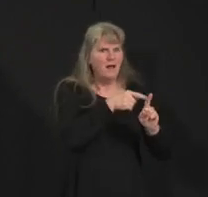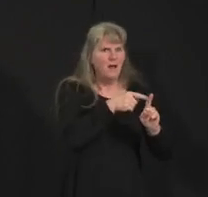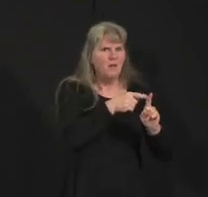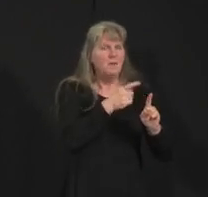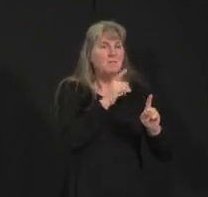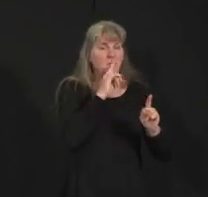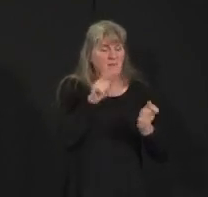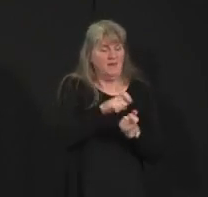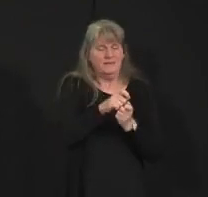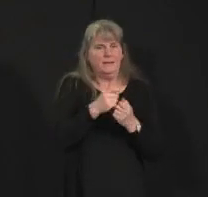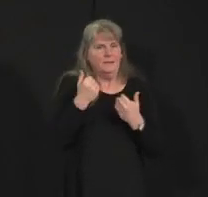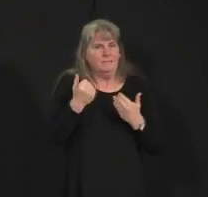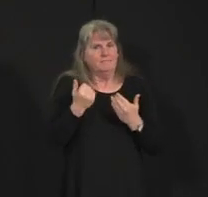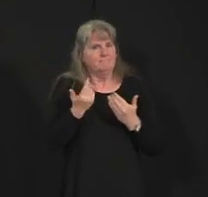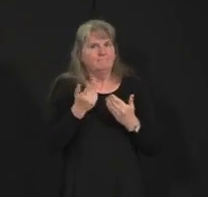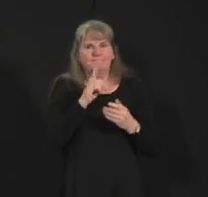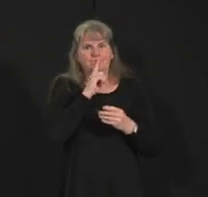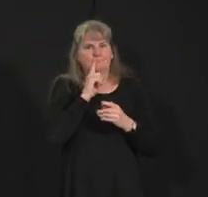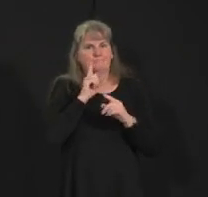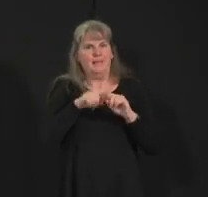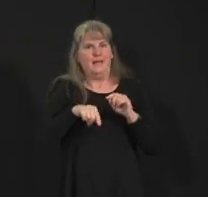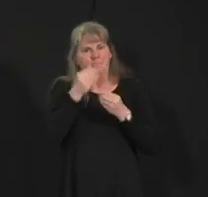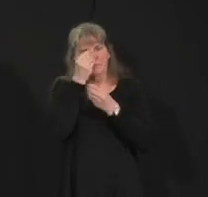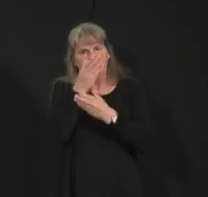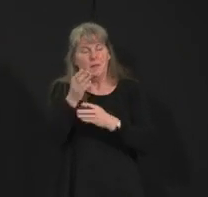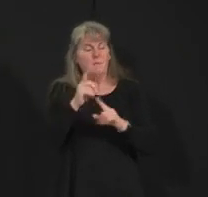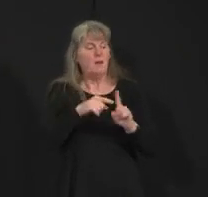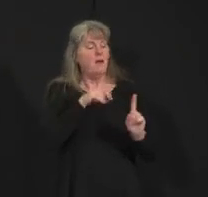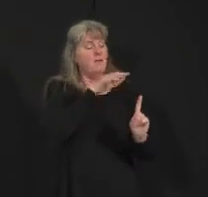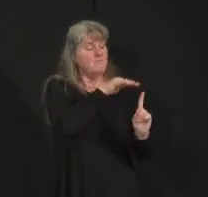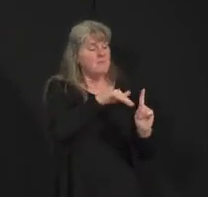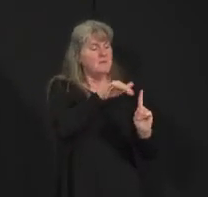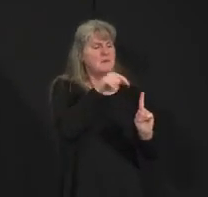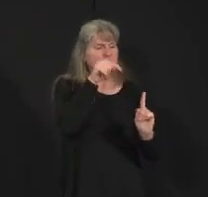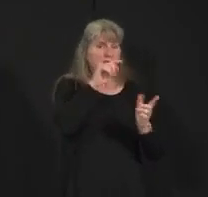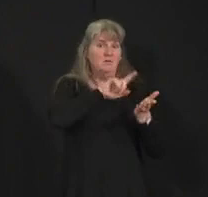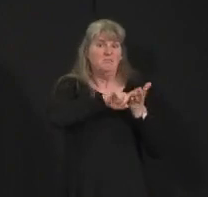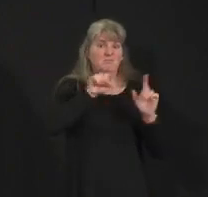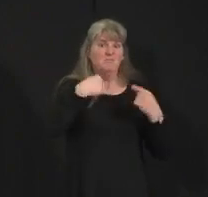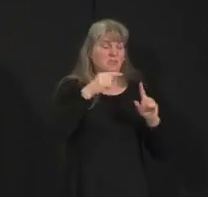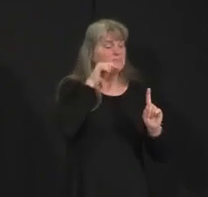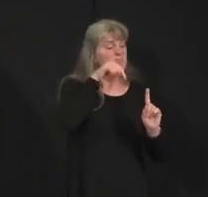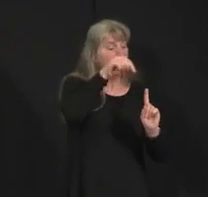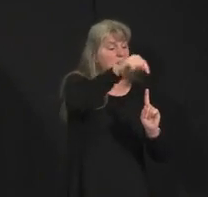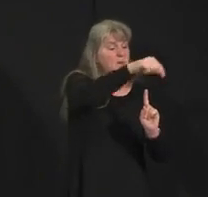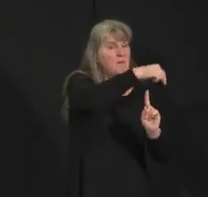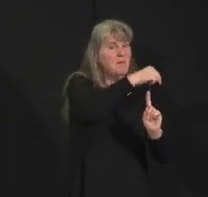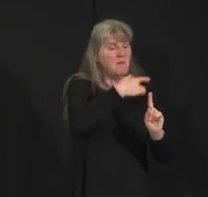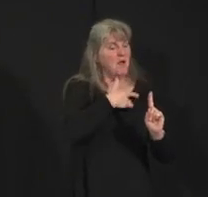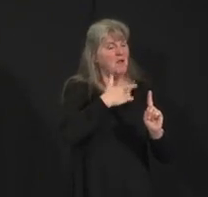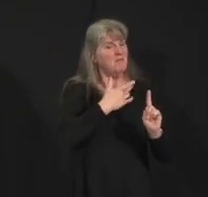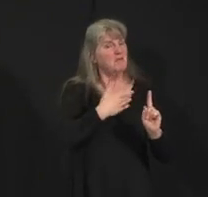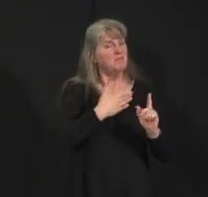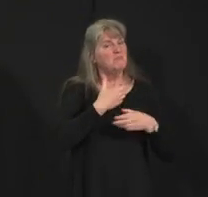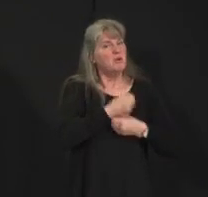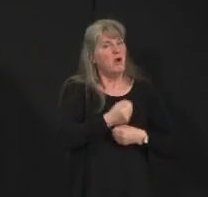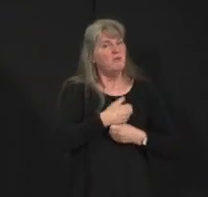That is a part I can tell you. I'm confident that we are going to be able to continue the containment in this case.